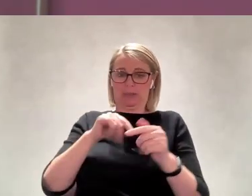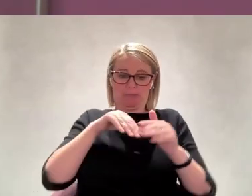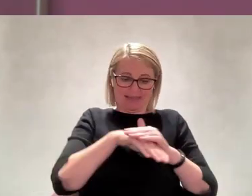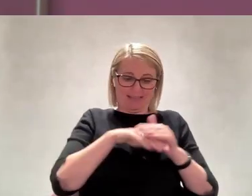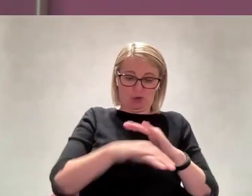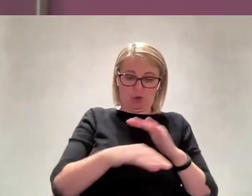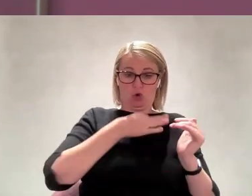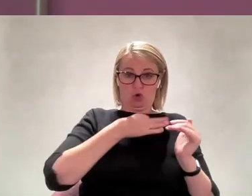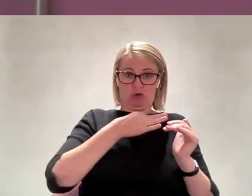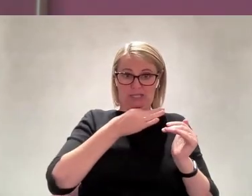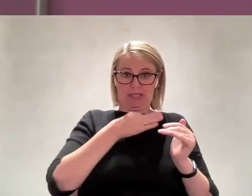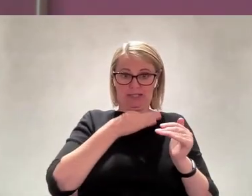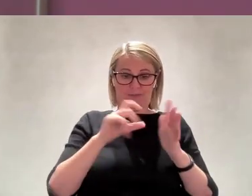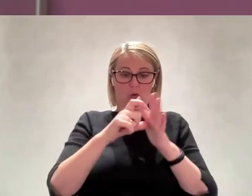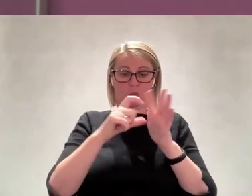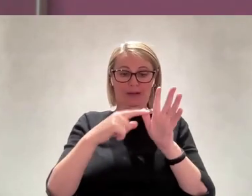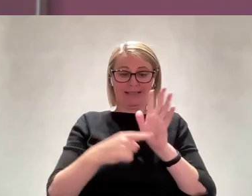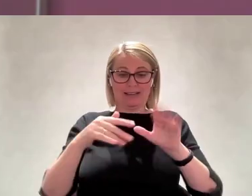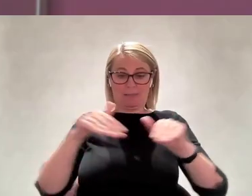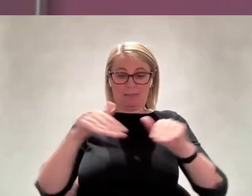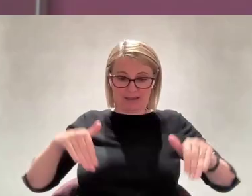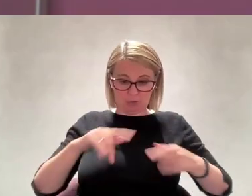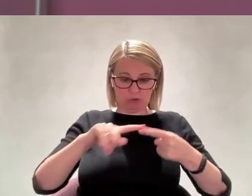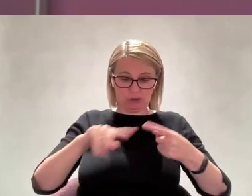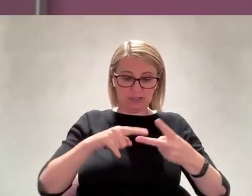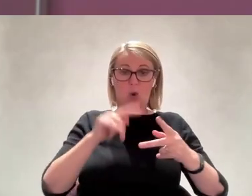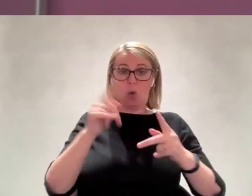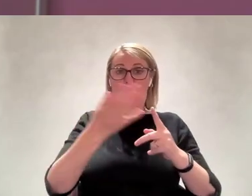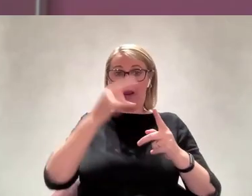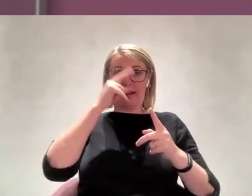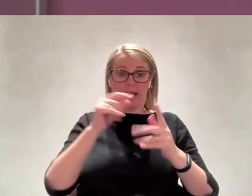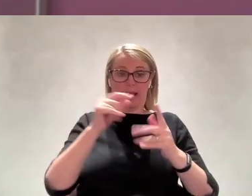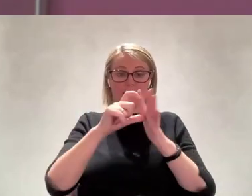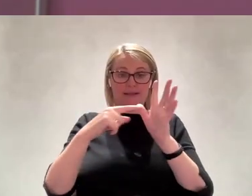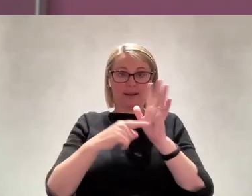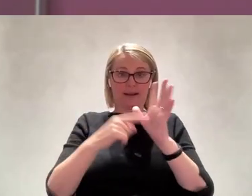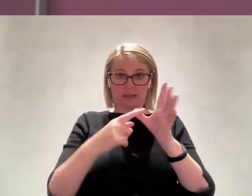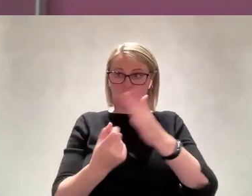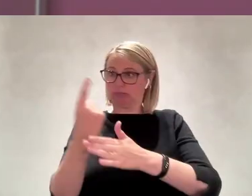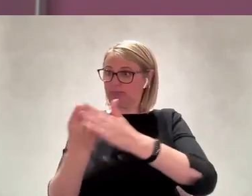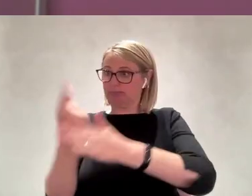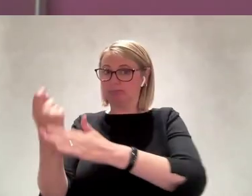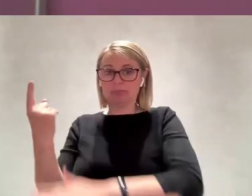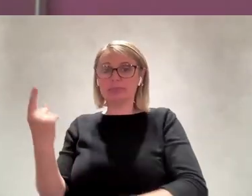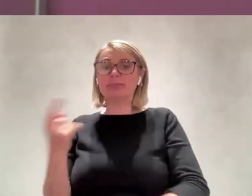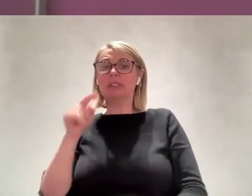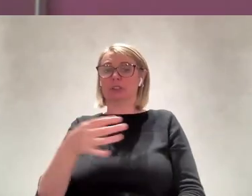the internal risk around data boundaries, where data can be surfaced, and again, is a shift.